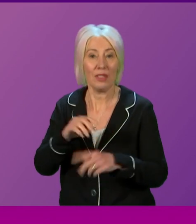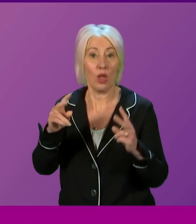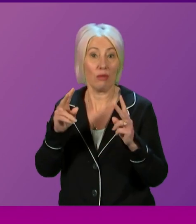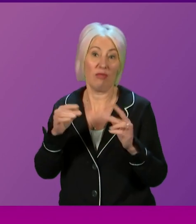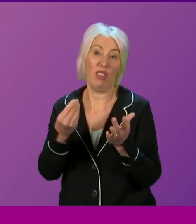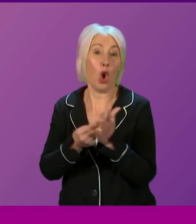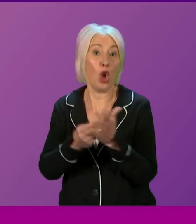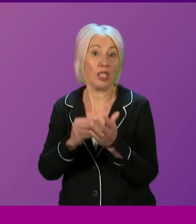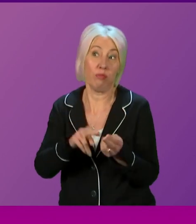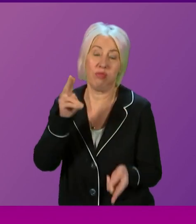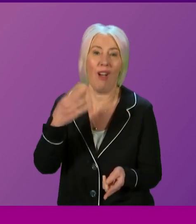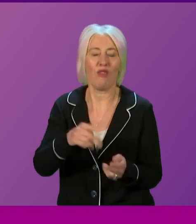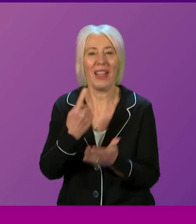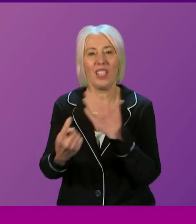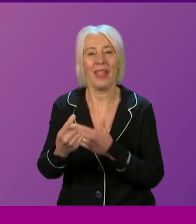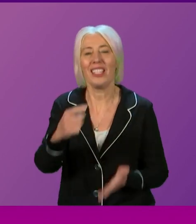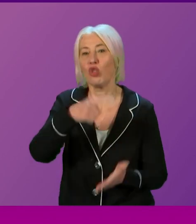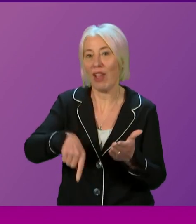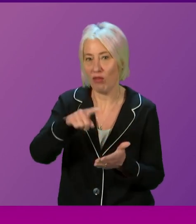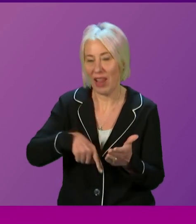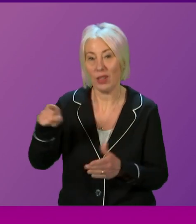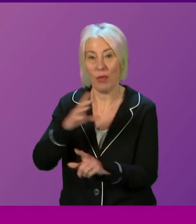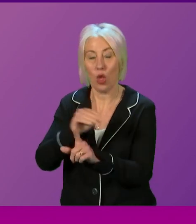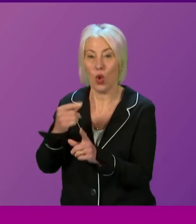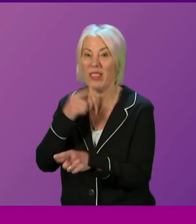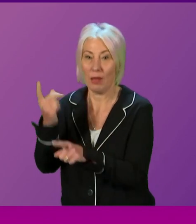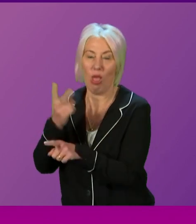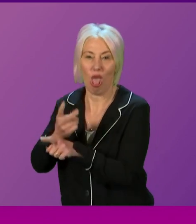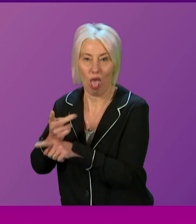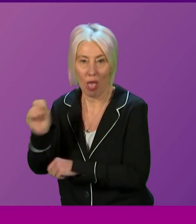Does the First Minister believe that it is acceptable for the people of Scotland to keep